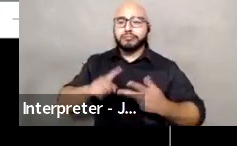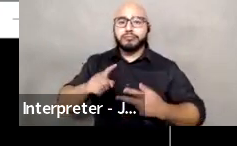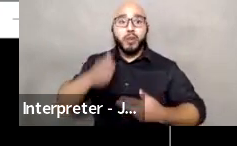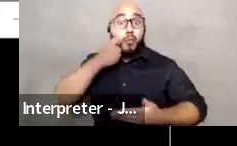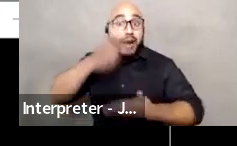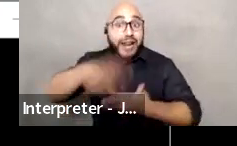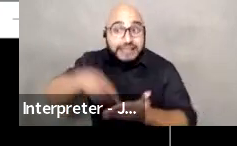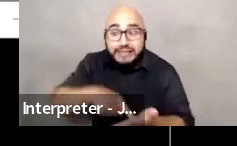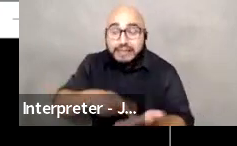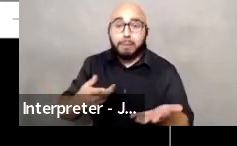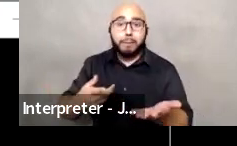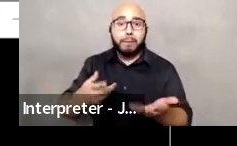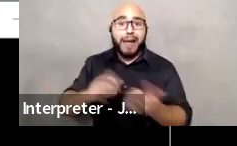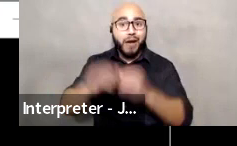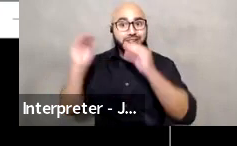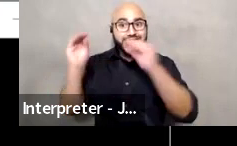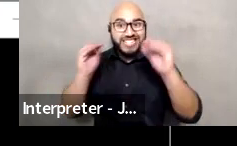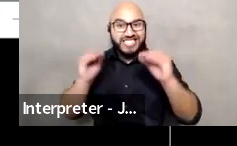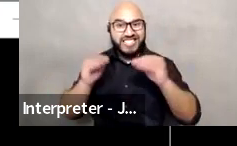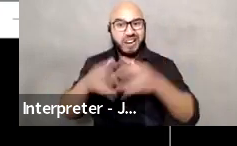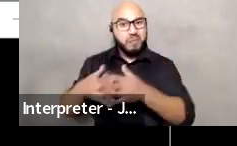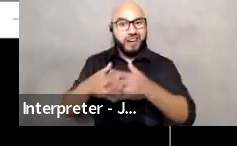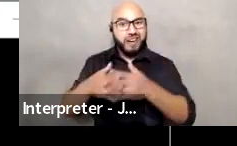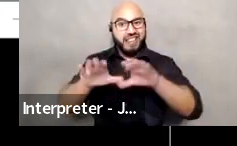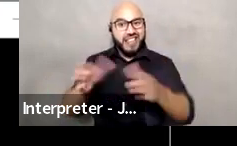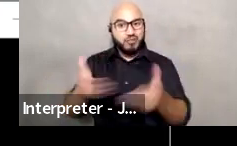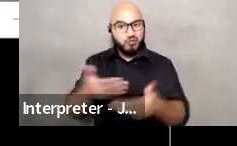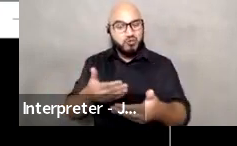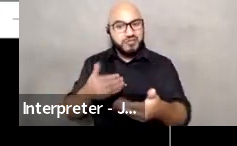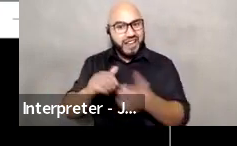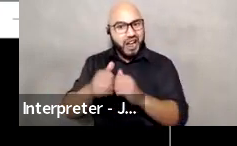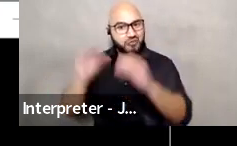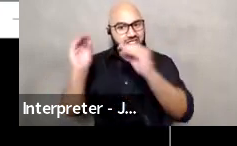In. American classrooms. And. Some of the.